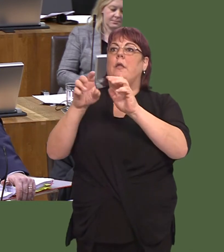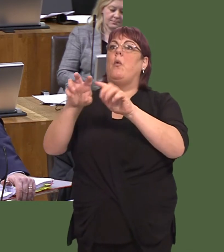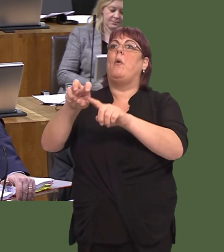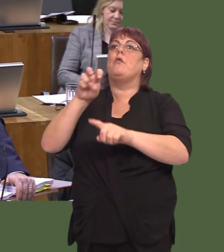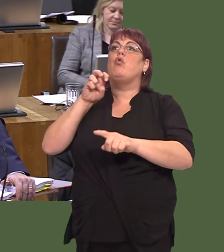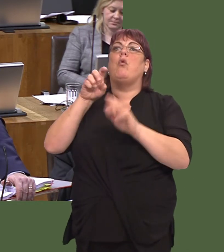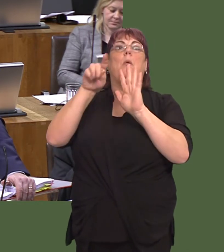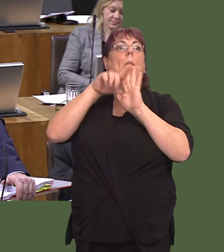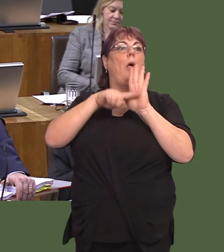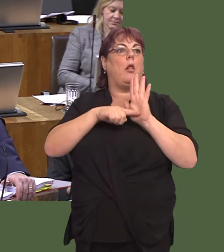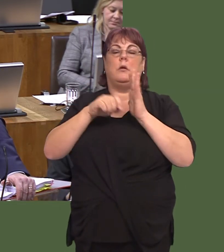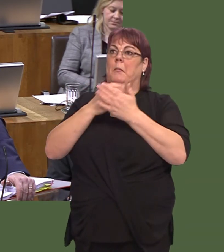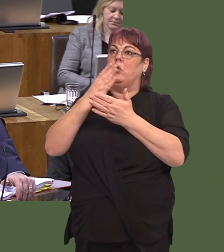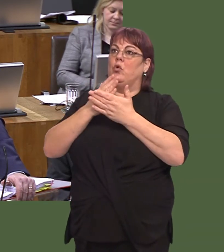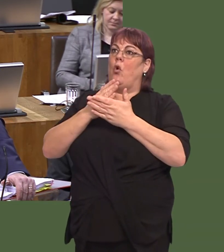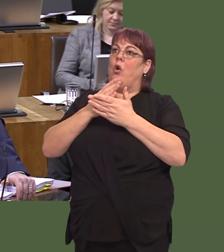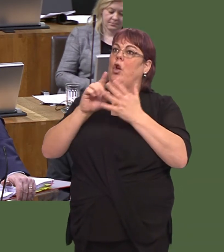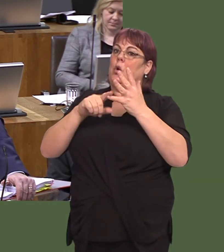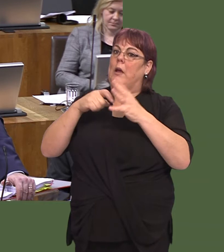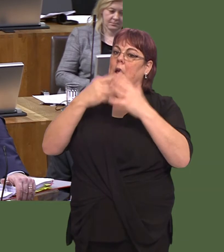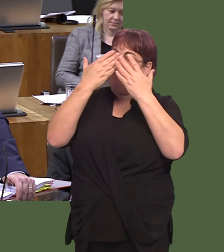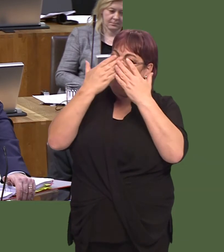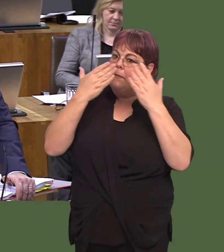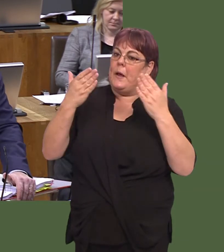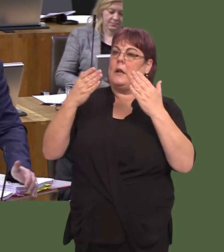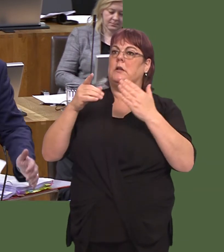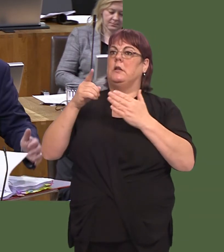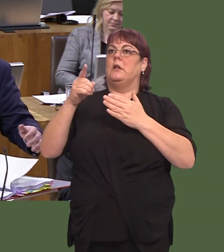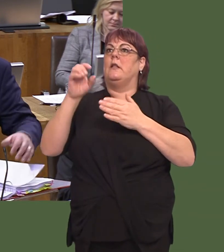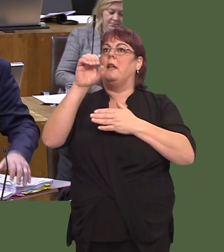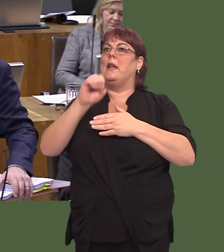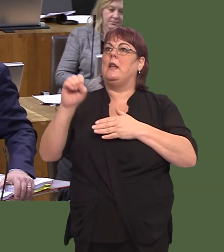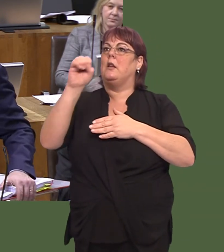the UK continues to respect the EUís Charter of Fundamental Rights after we leave the EU.